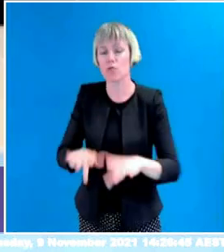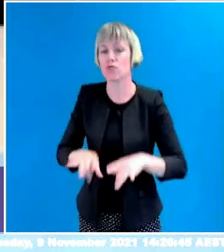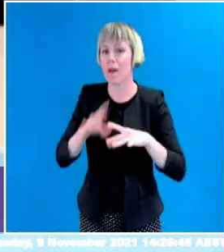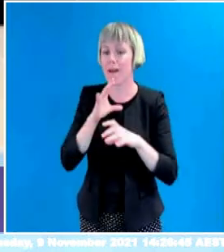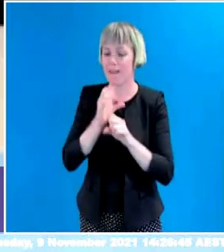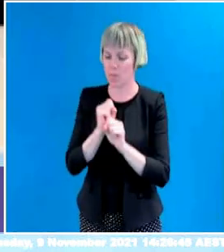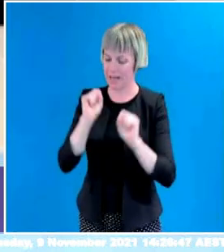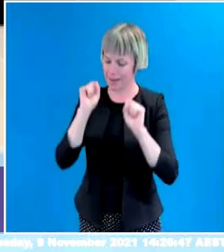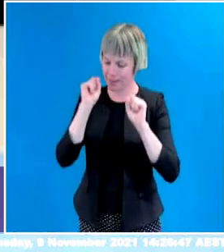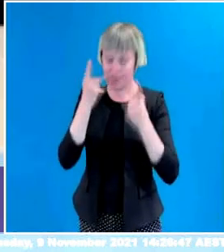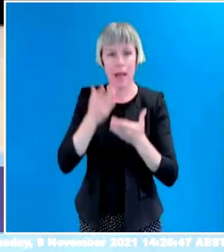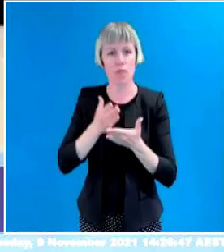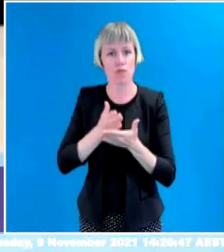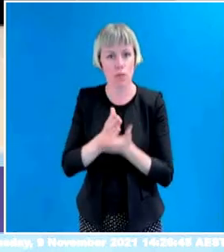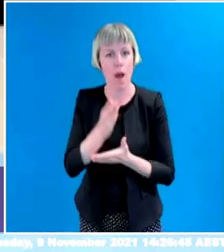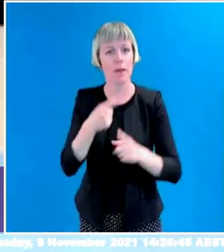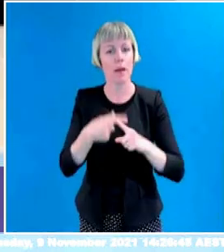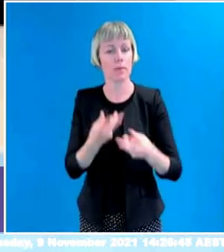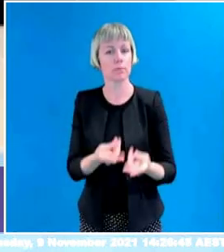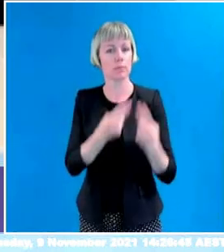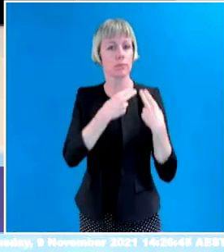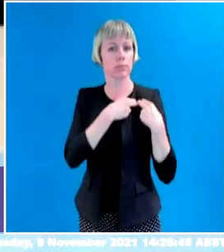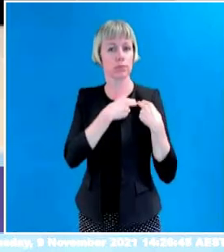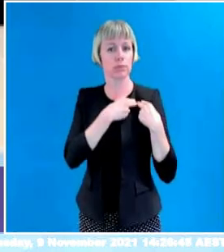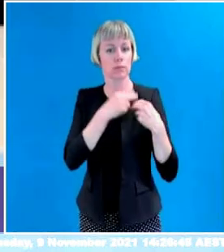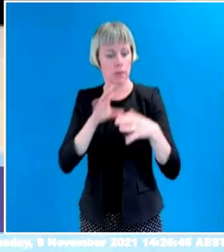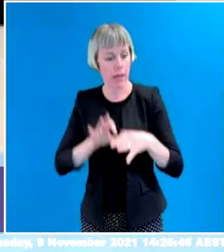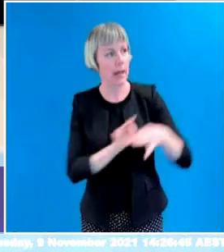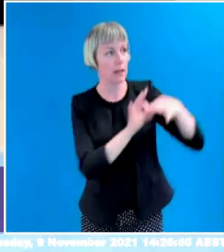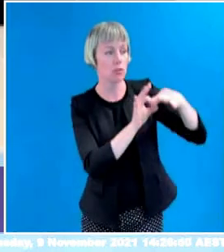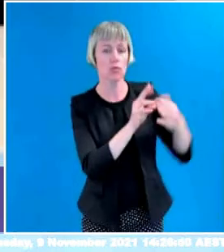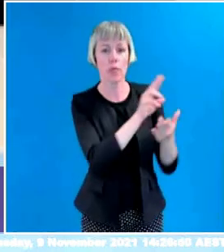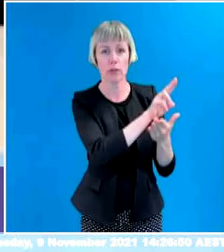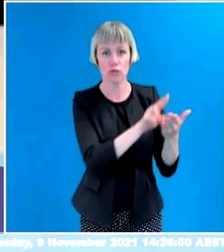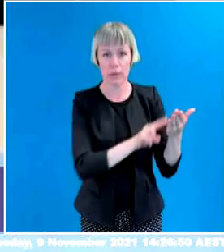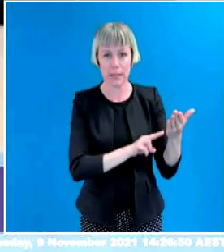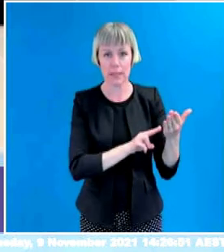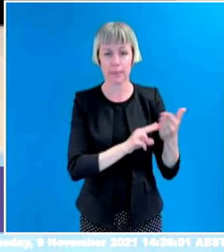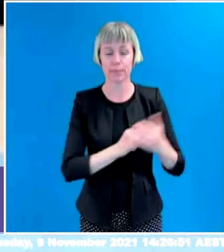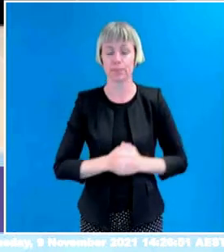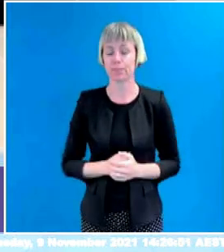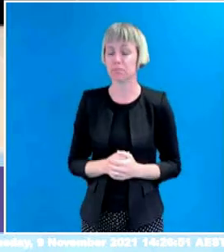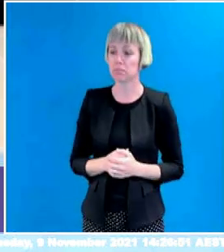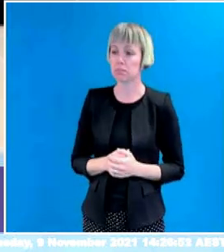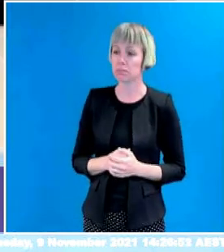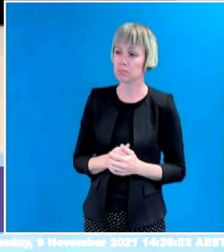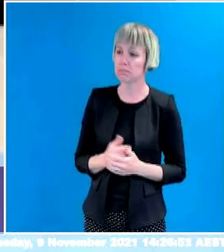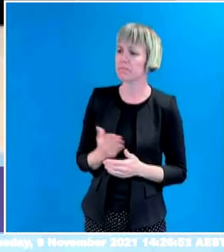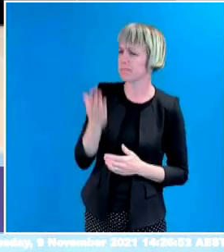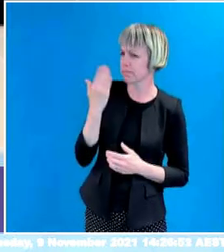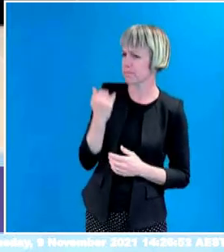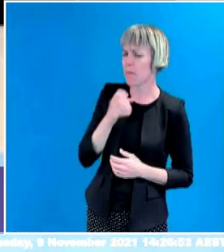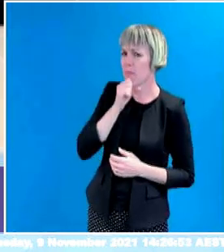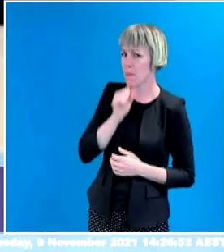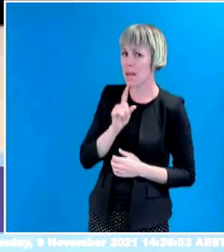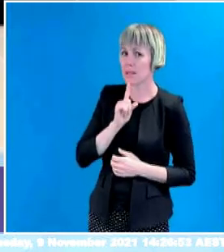Mr Walter said a moment ago that rights are evolving and changing and circumstances change.